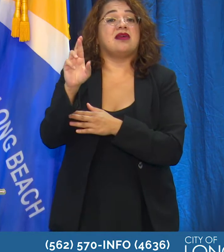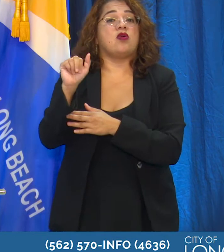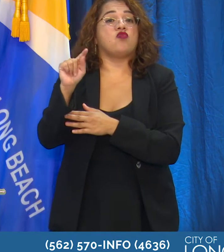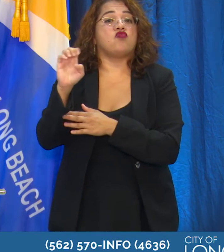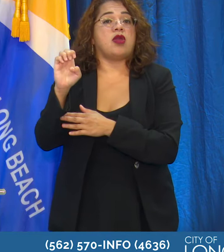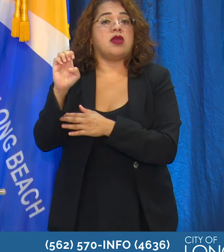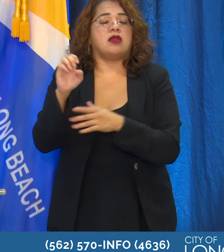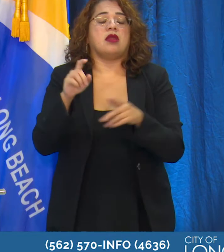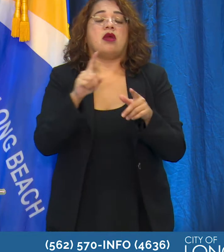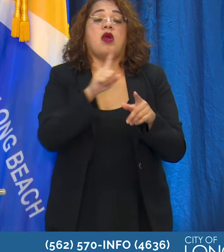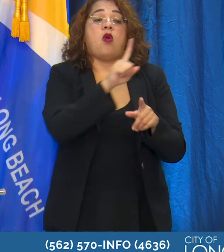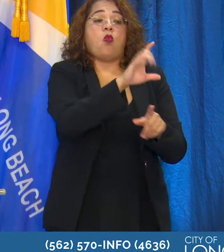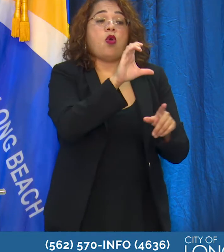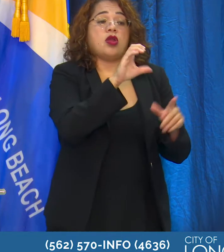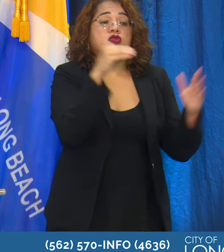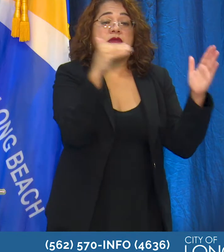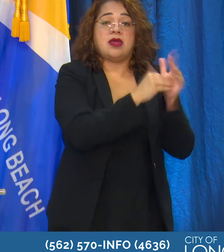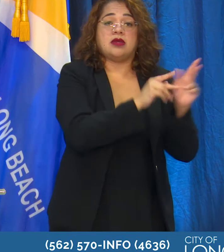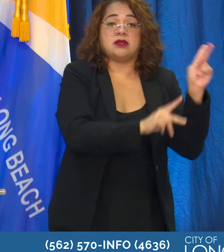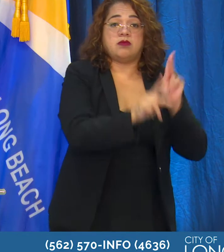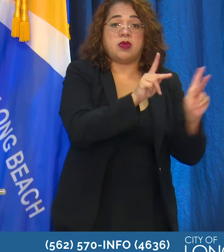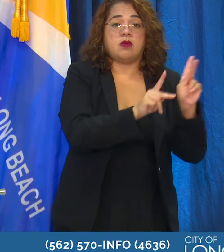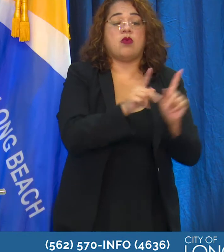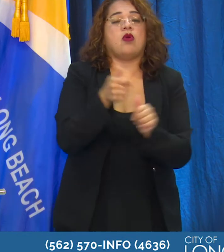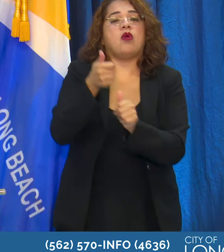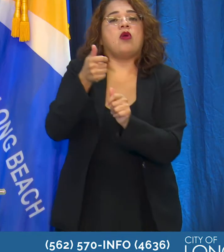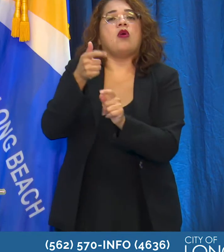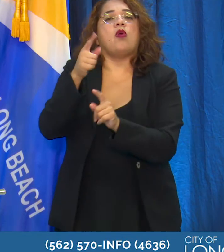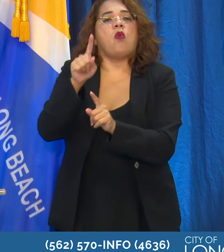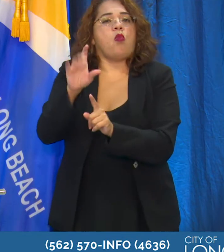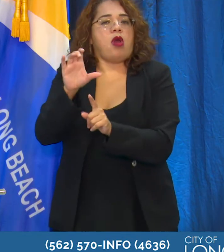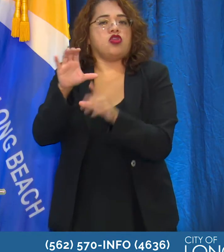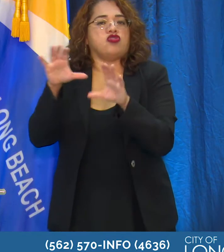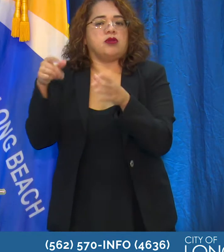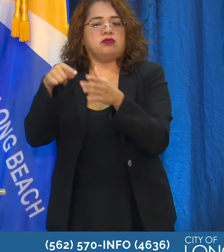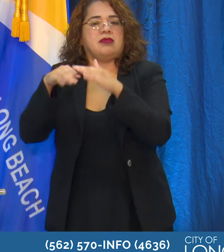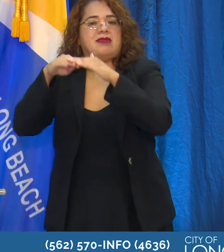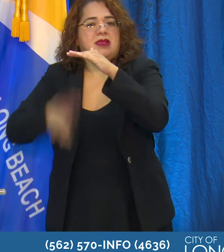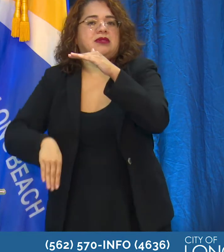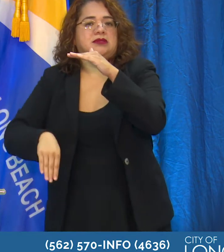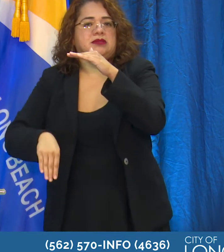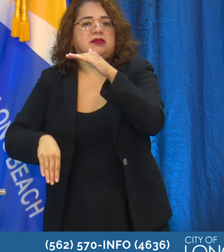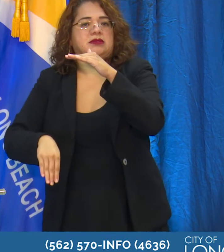At this time, we're still over 200 so we have quite a bit of time left before we get to